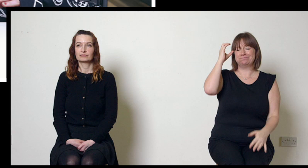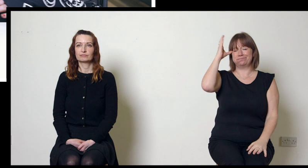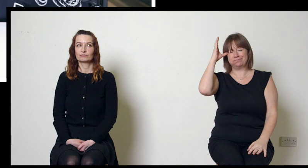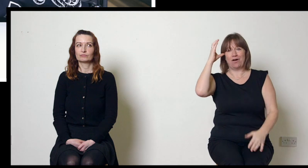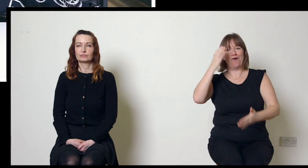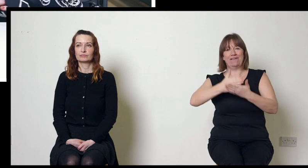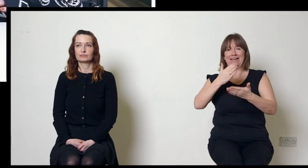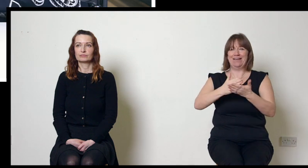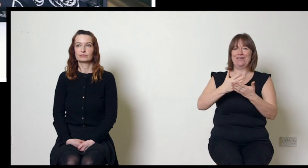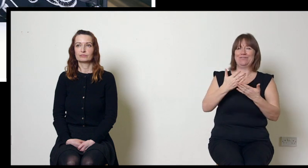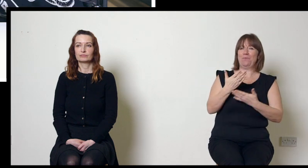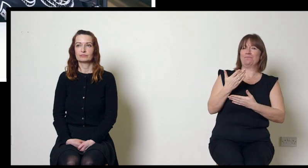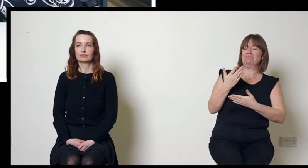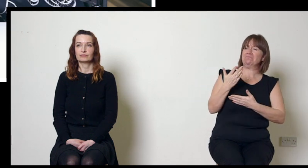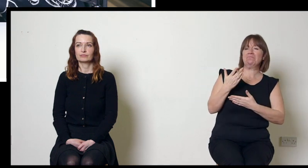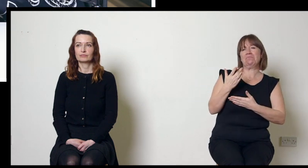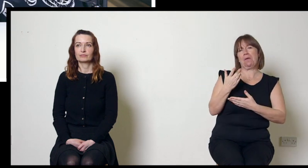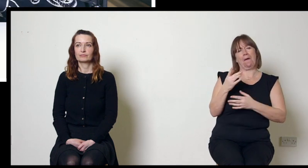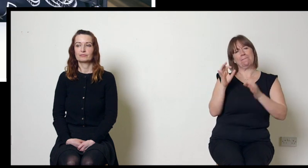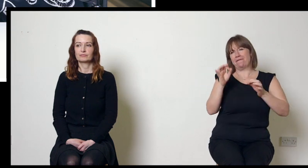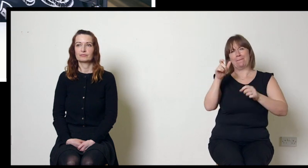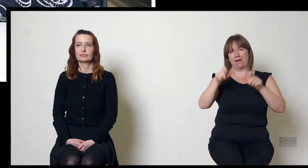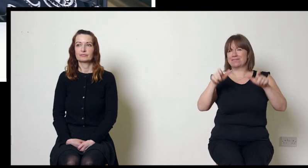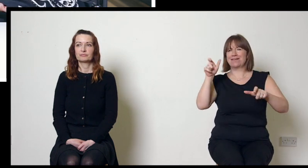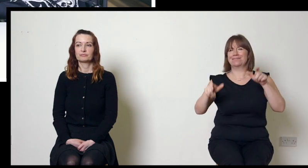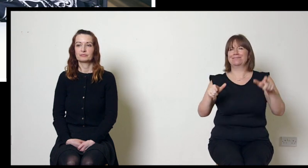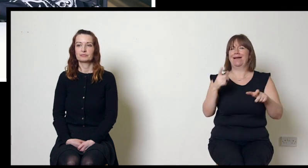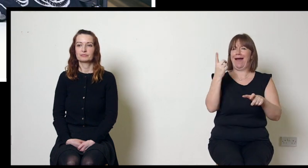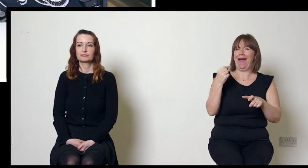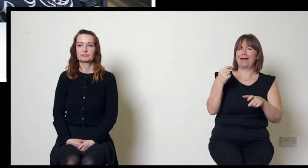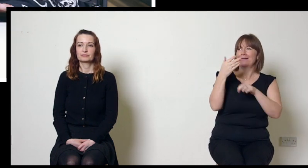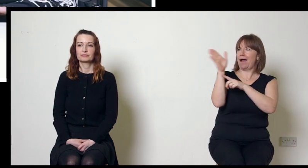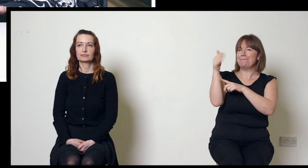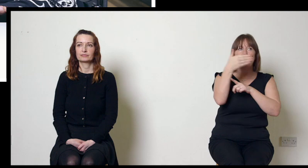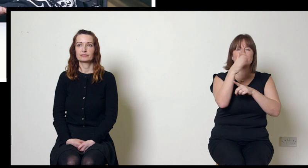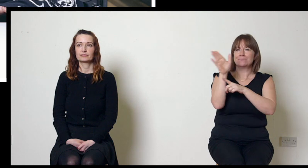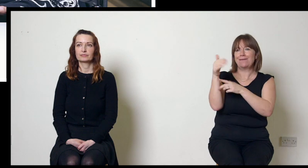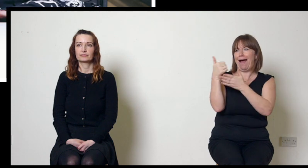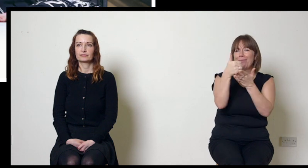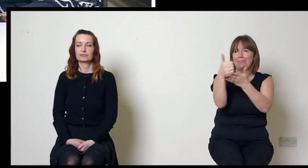So they were able to be, they were the perfect person in the space to do that signposting. But where they didn't have that knowledge,